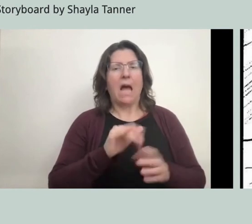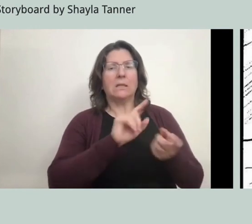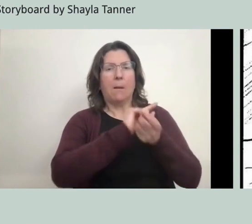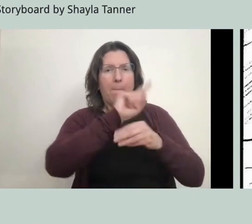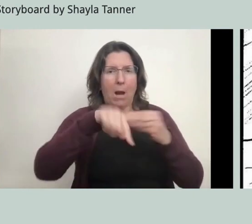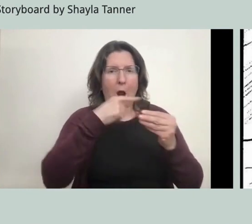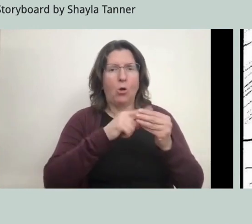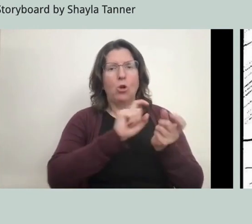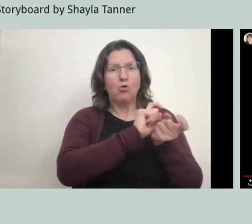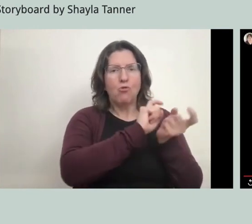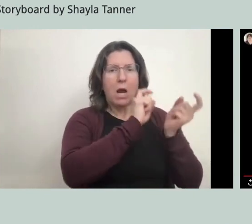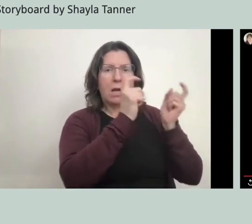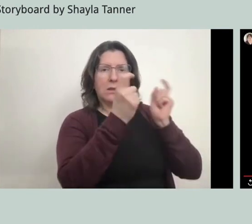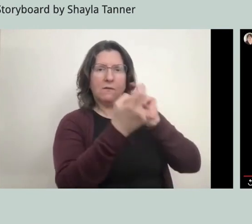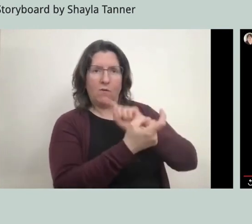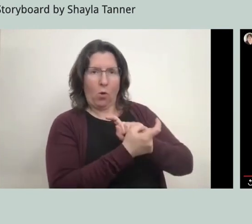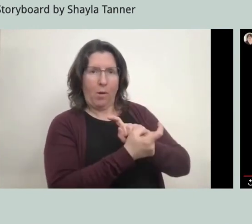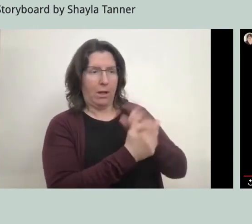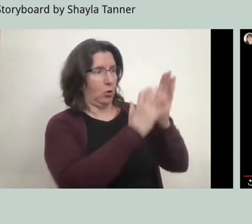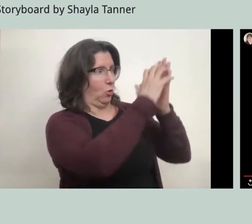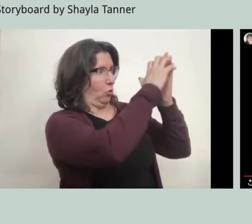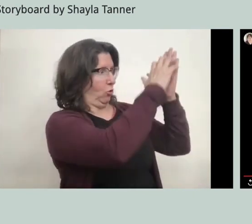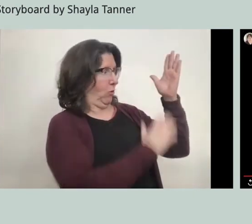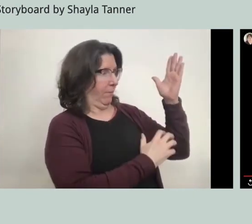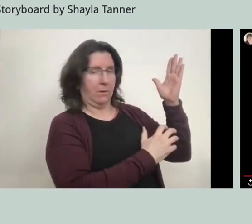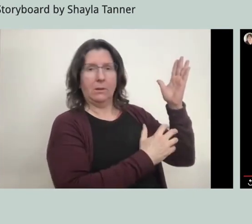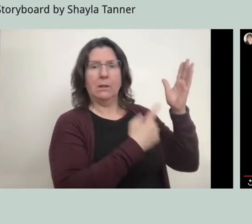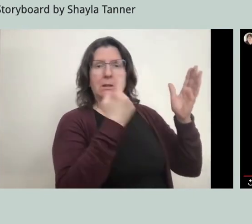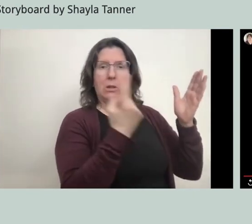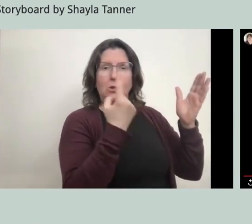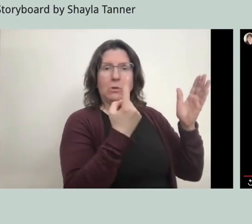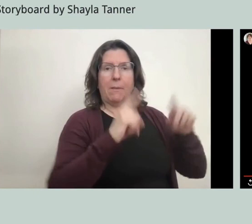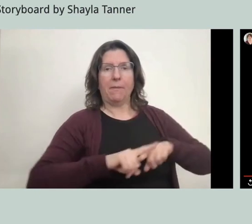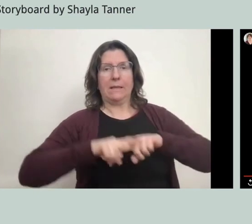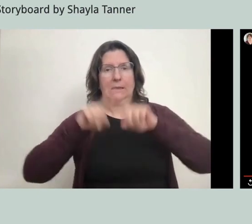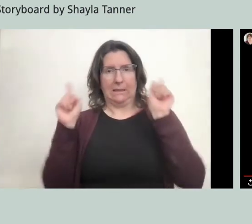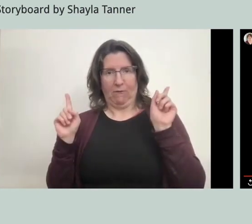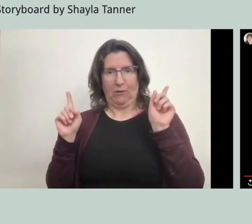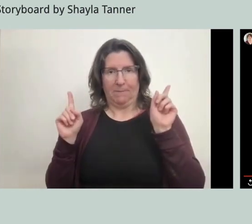Through purposeful activities, an original text is transformed into some other version of that content . . .